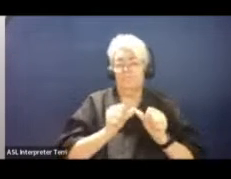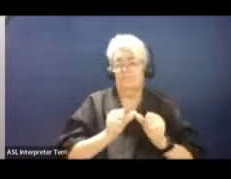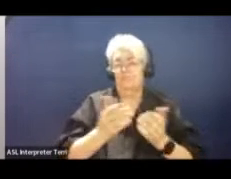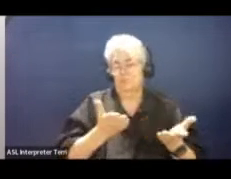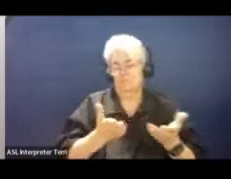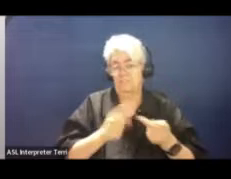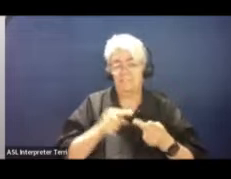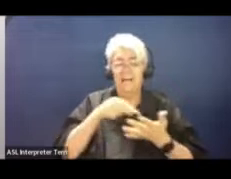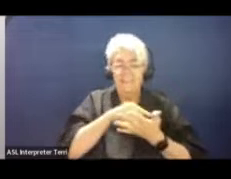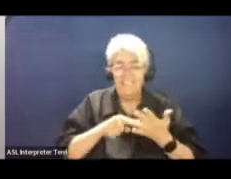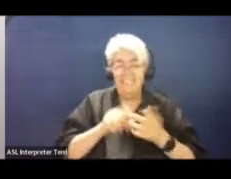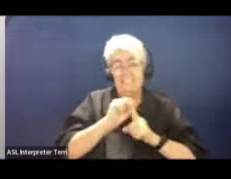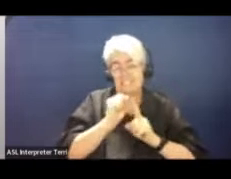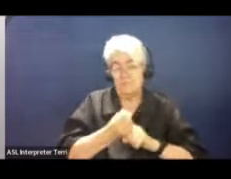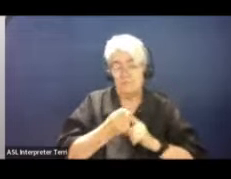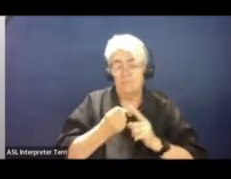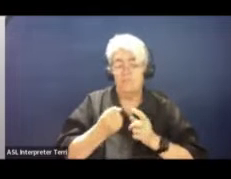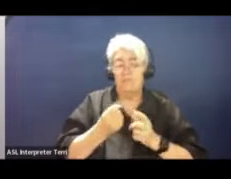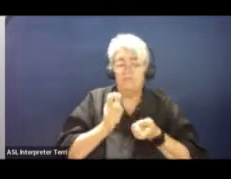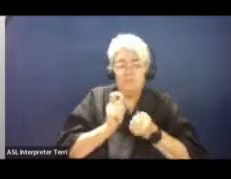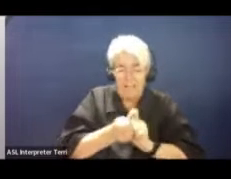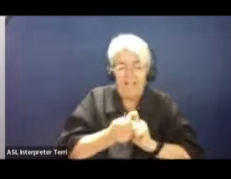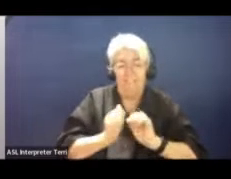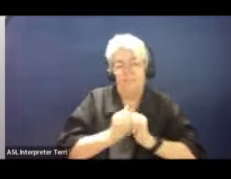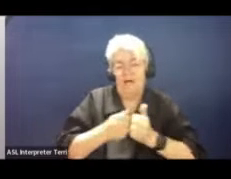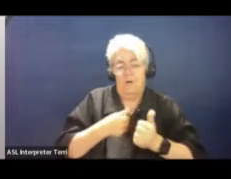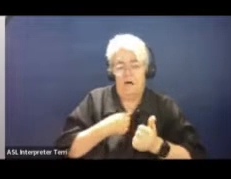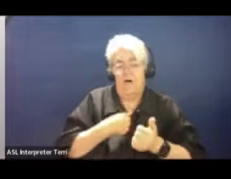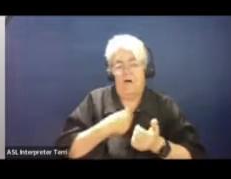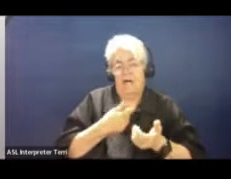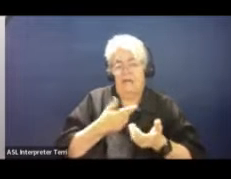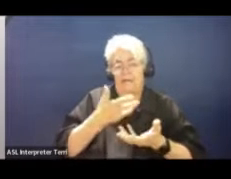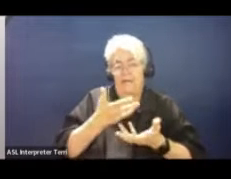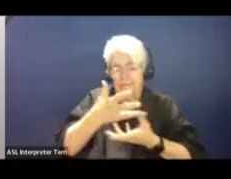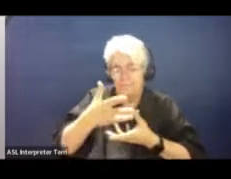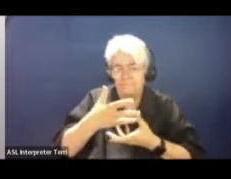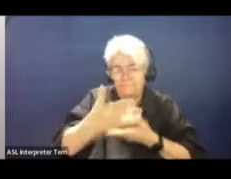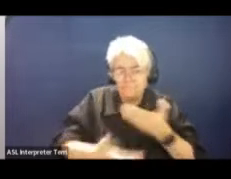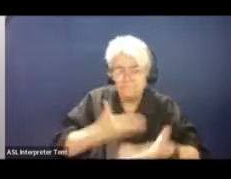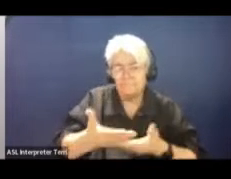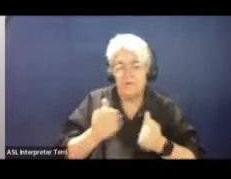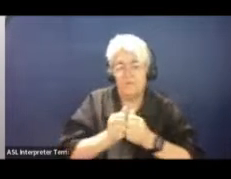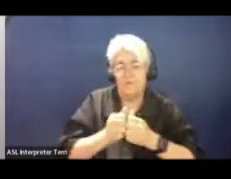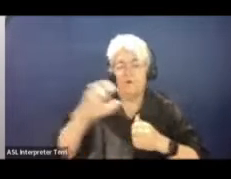inspired my changes to how I approach the screening tool, the OSU, the Ohio State University